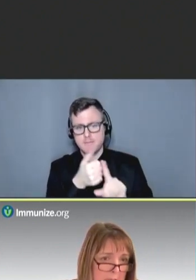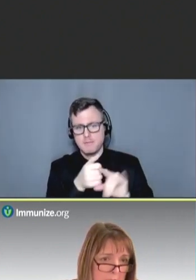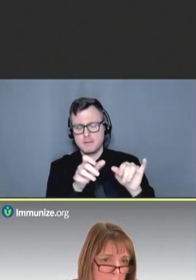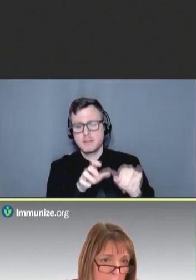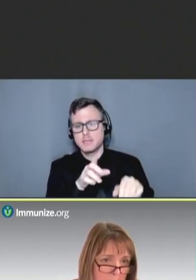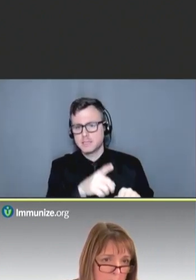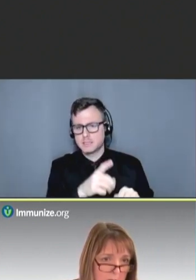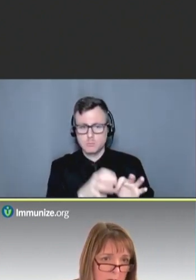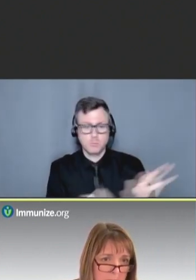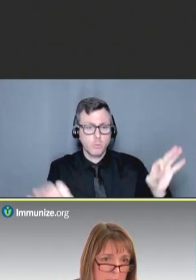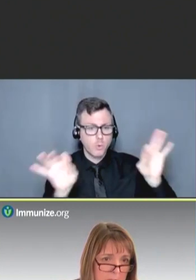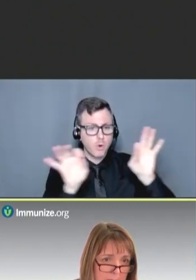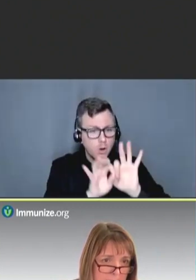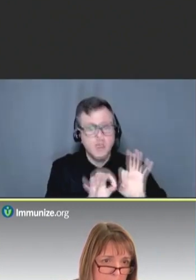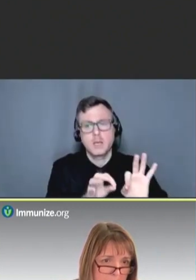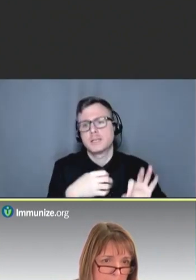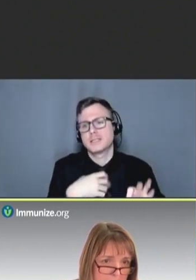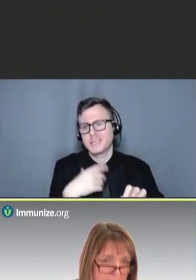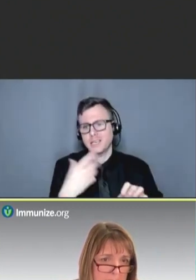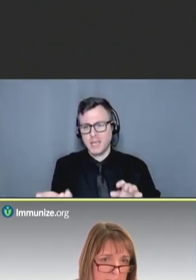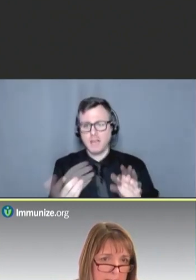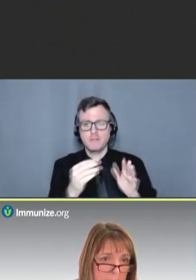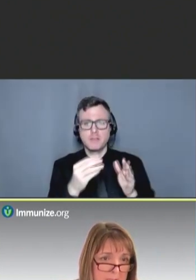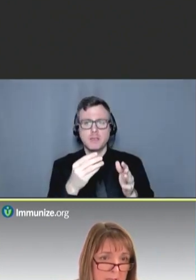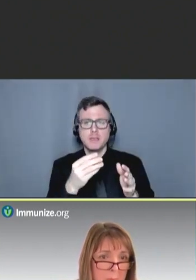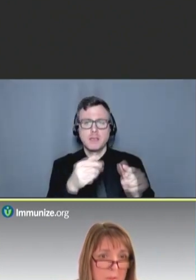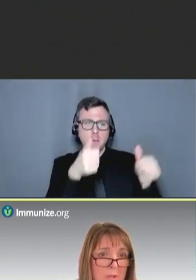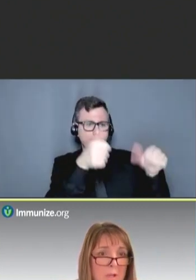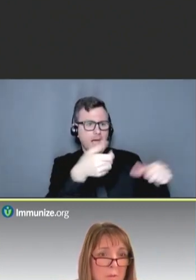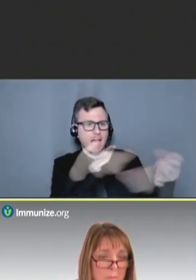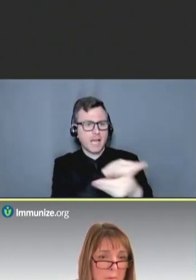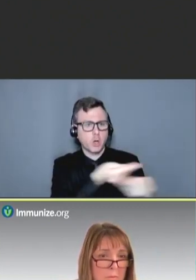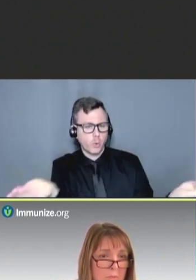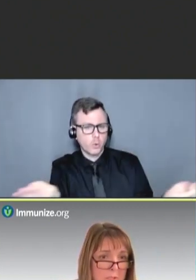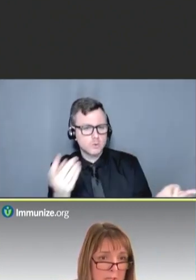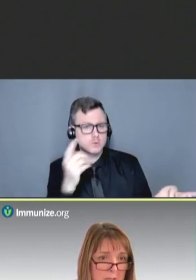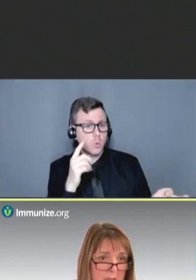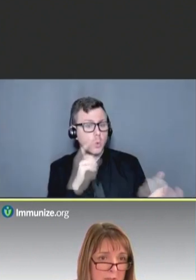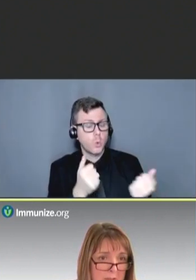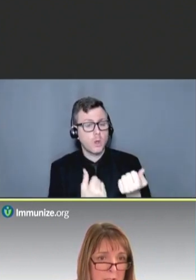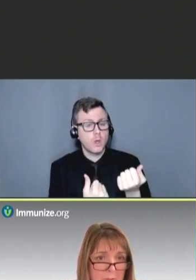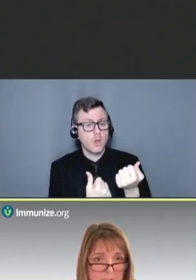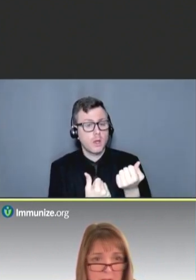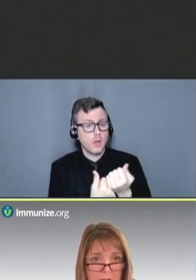And so, there are also handouts at The Summit has developed to help promote use of those